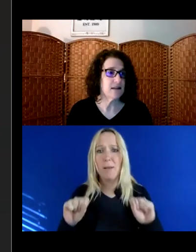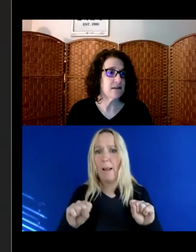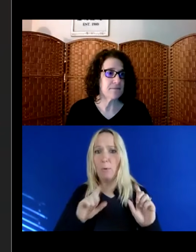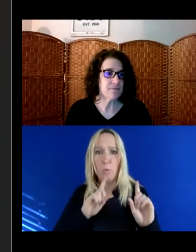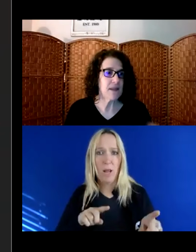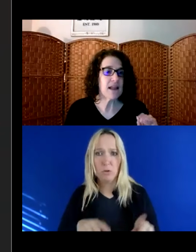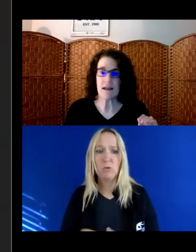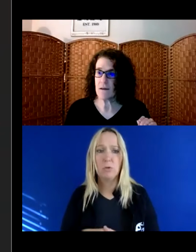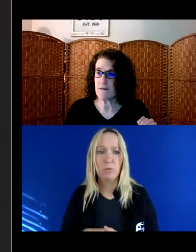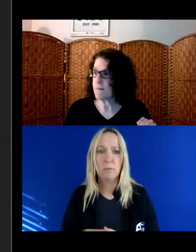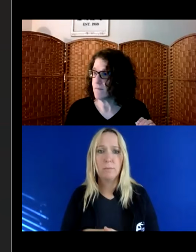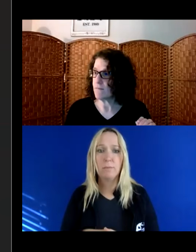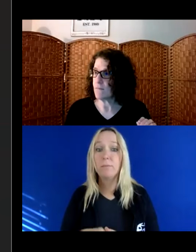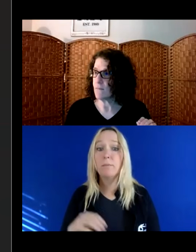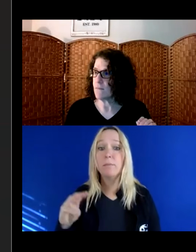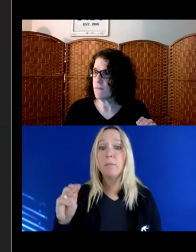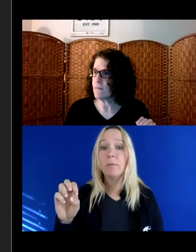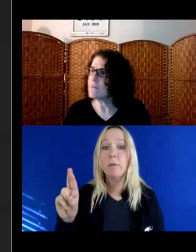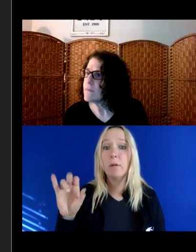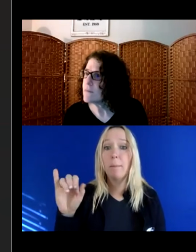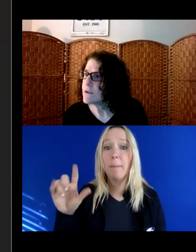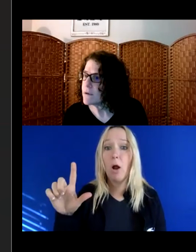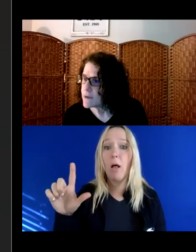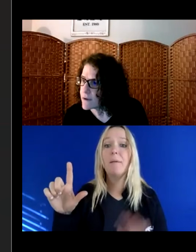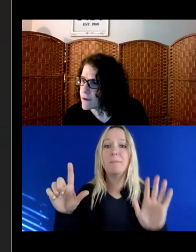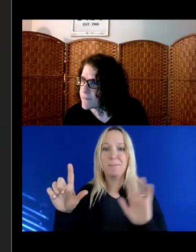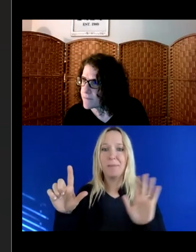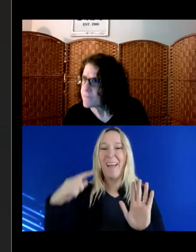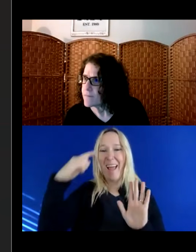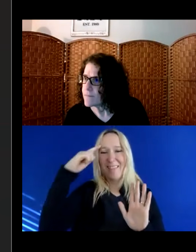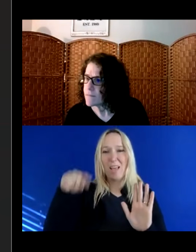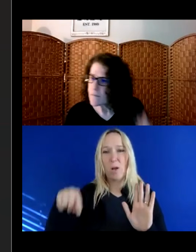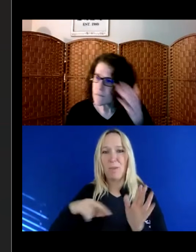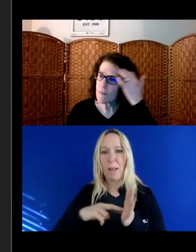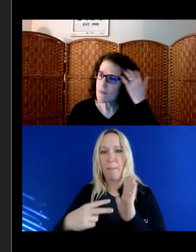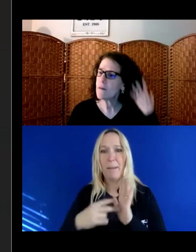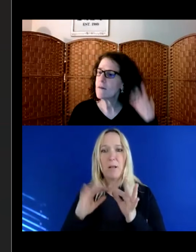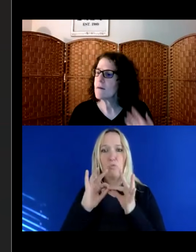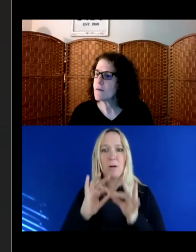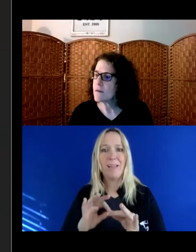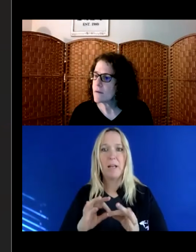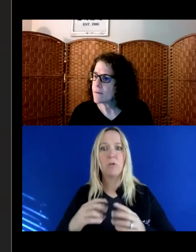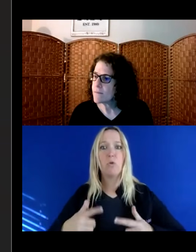Meryl, I think they might have been asking related to our live captions right now.